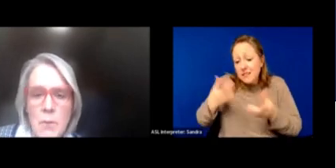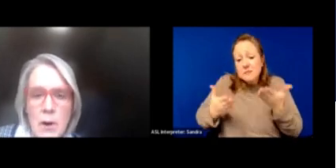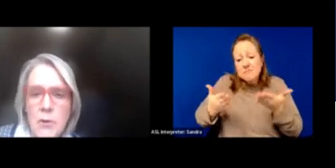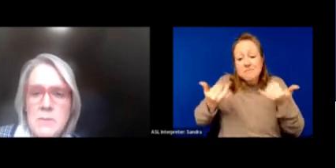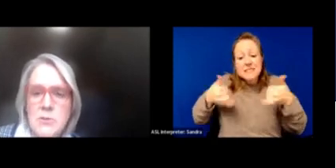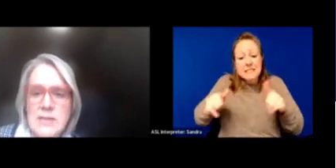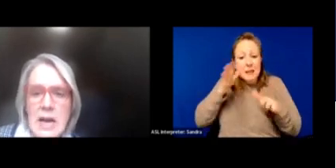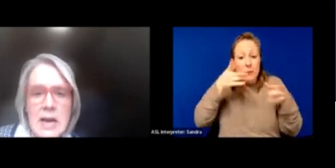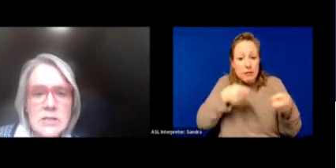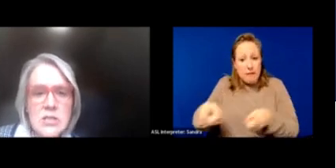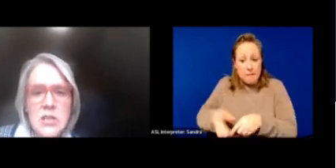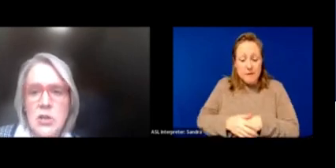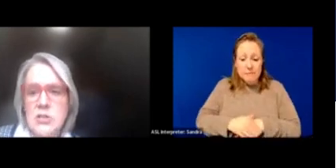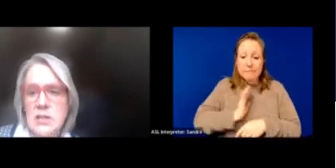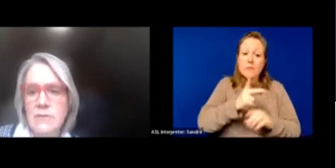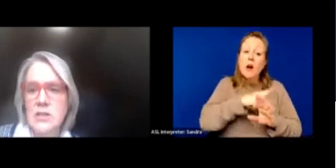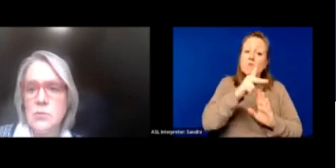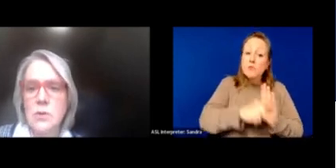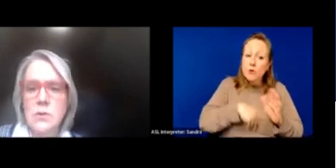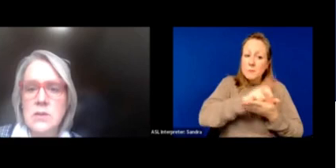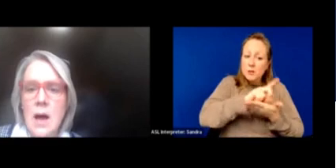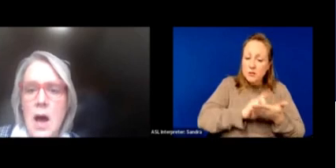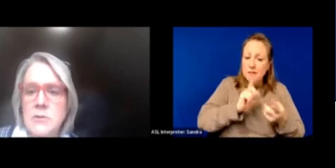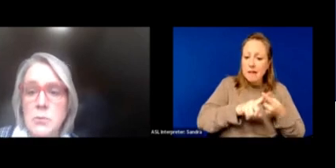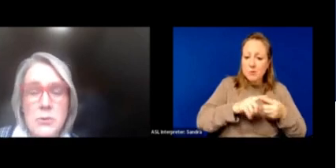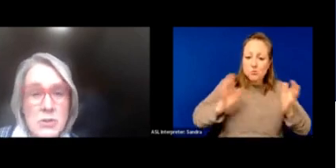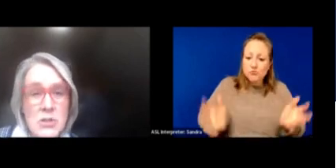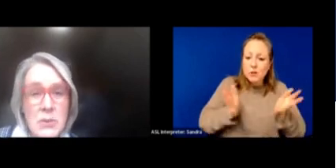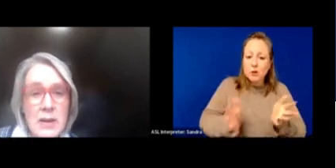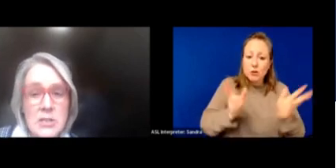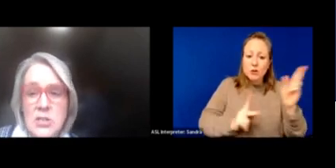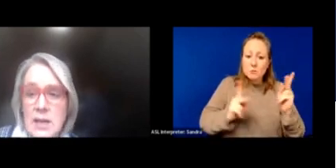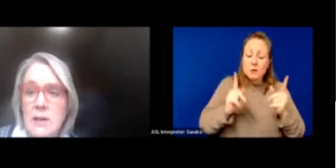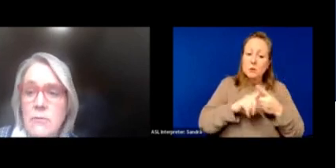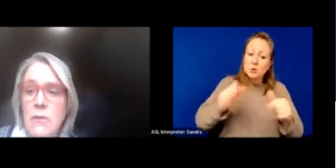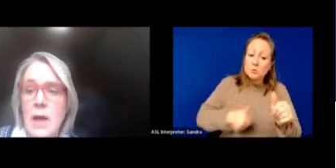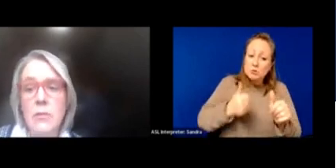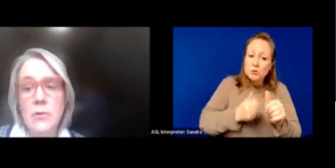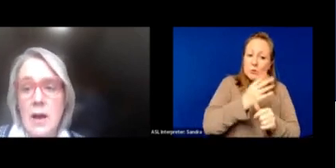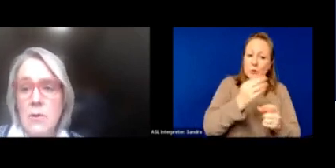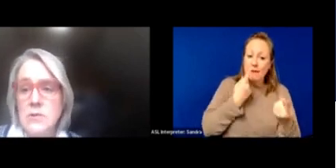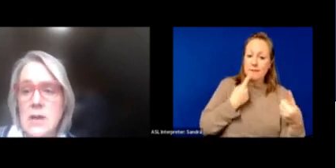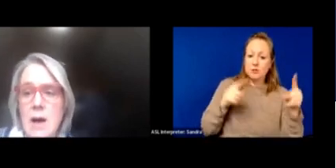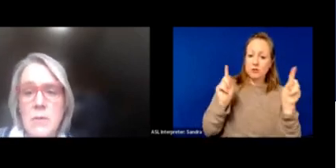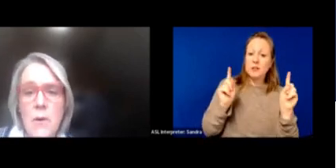Our programs are designed to encourage individuals to pursue and achieve their goals. The